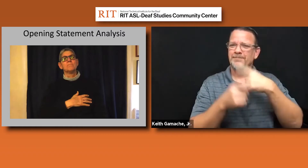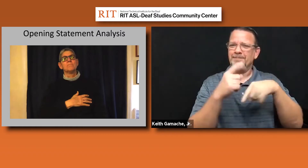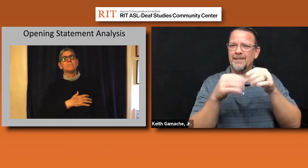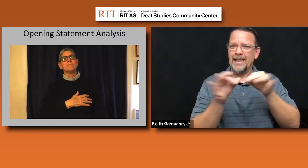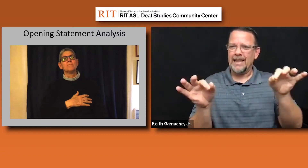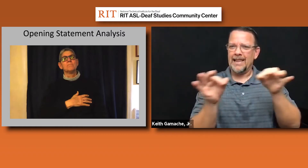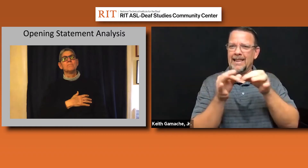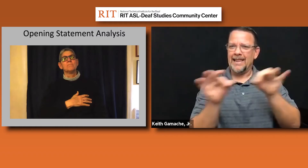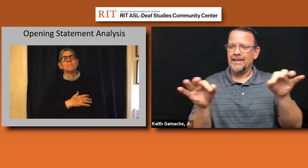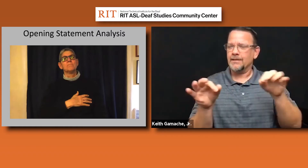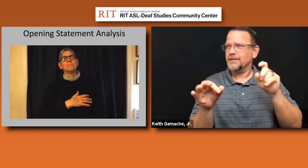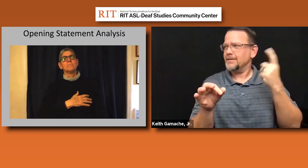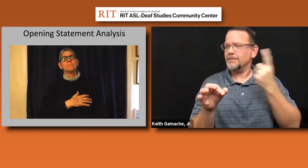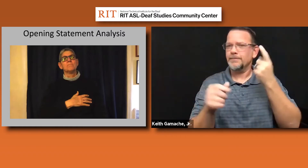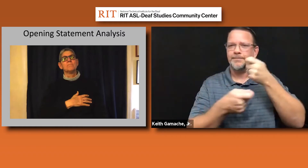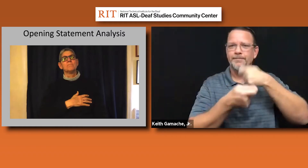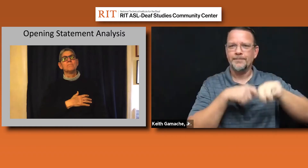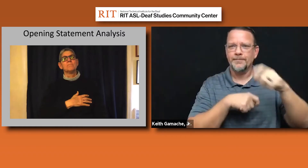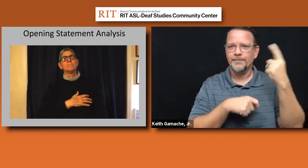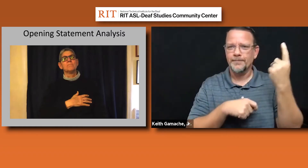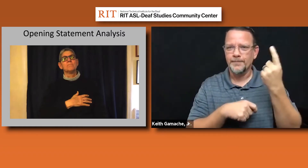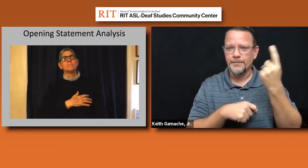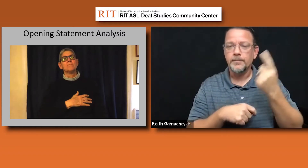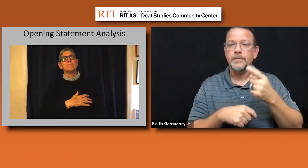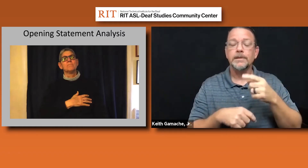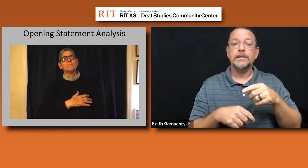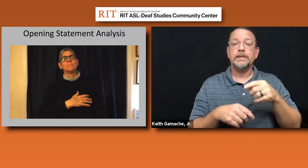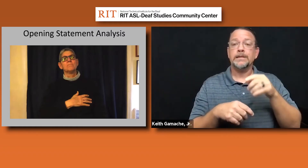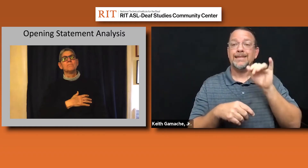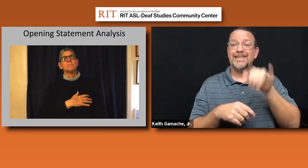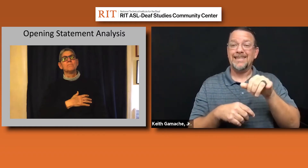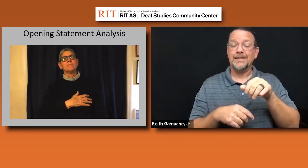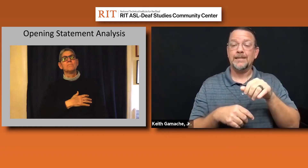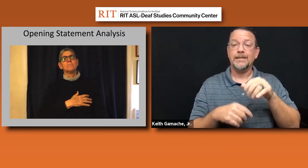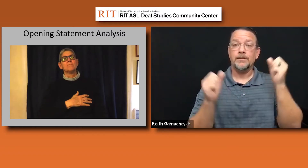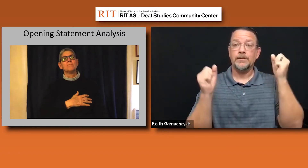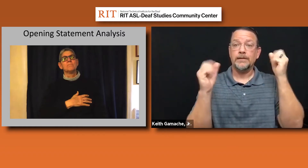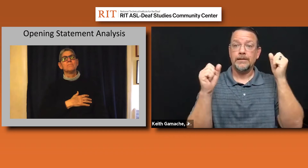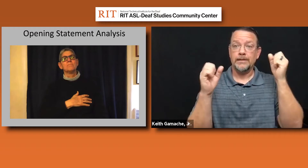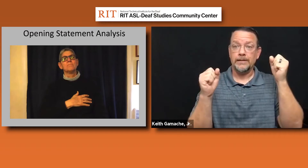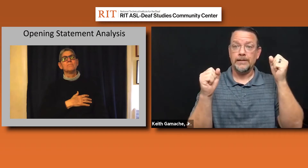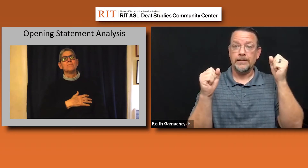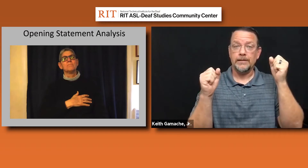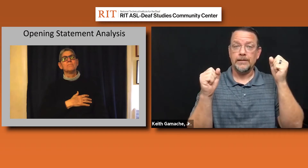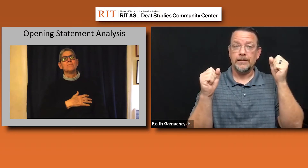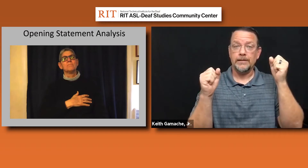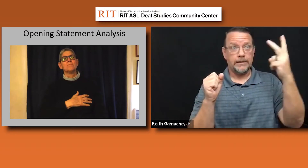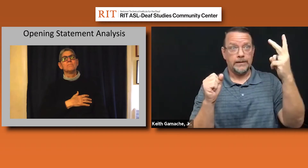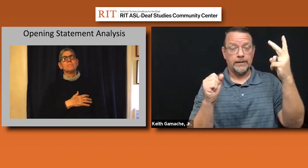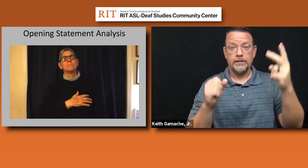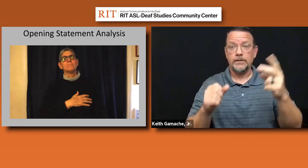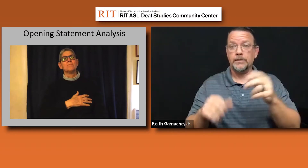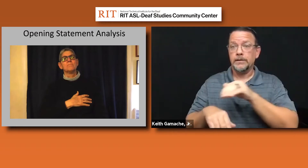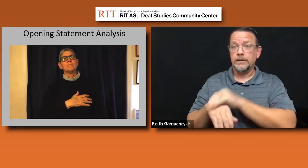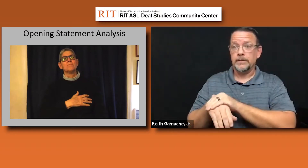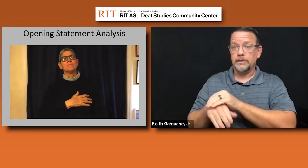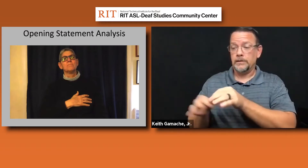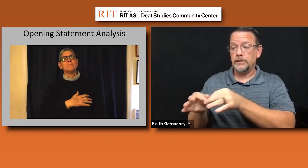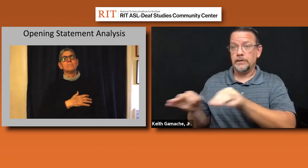"Sentence," I know that we use that word pretty interchangeably, but in sign,